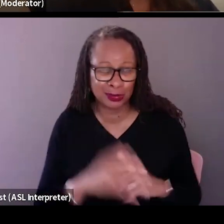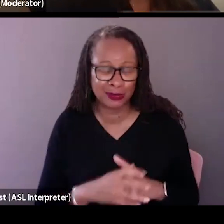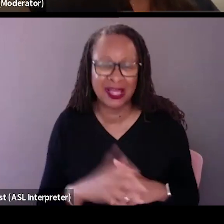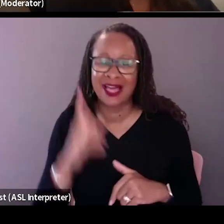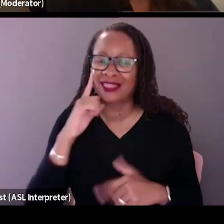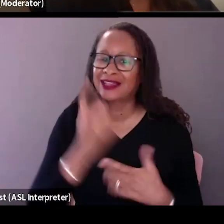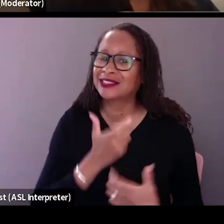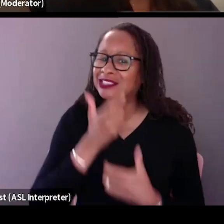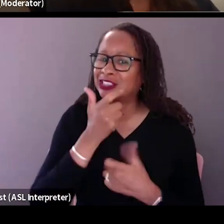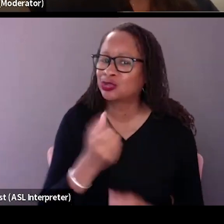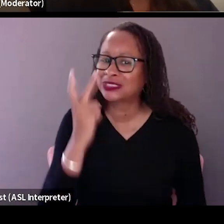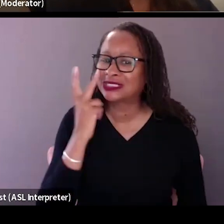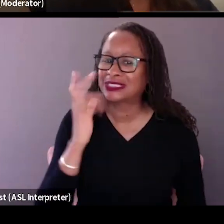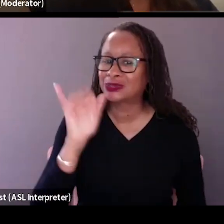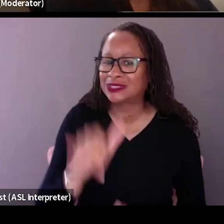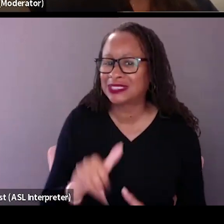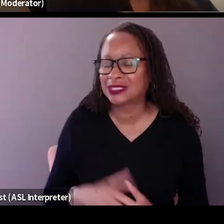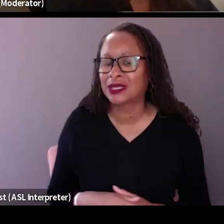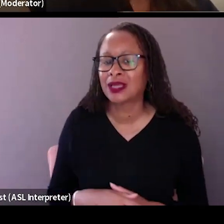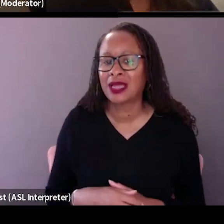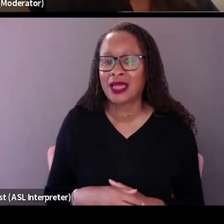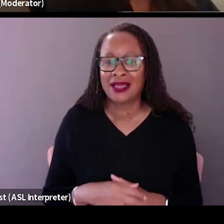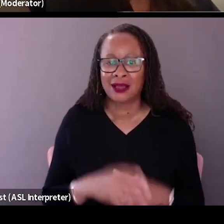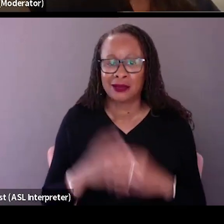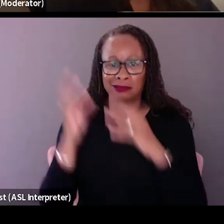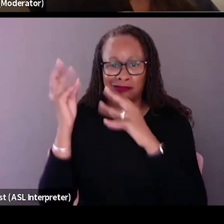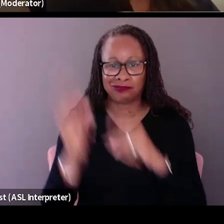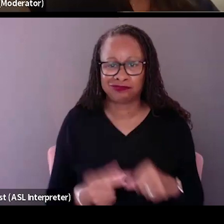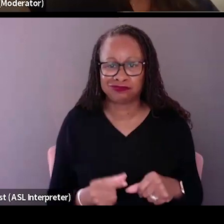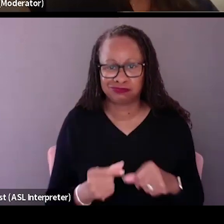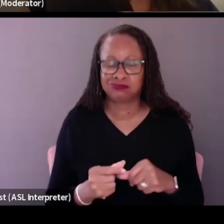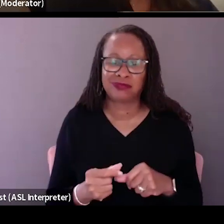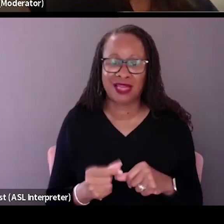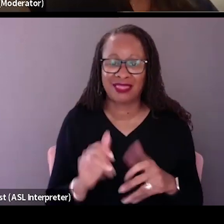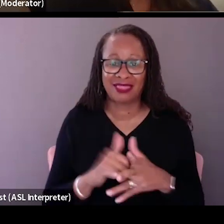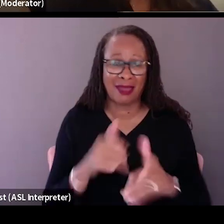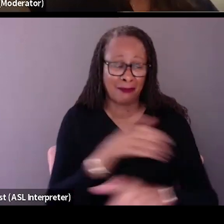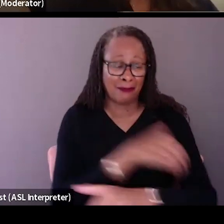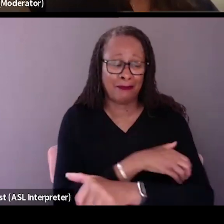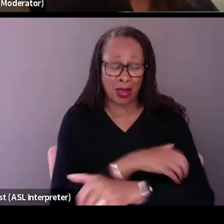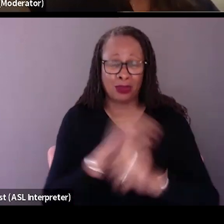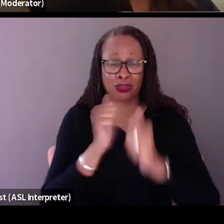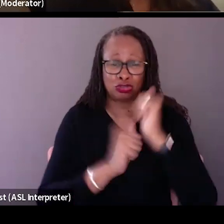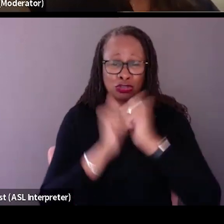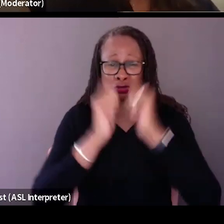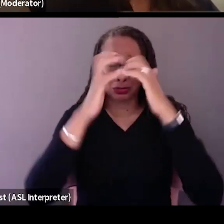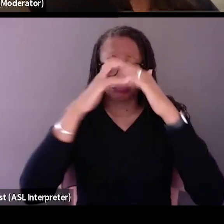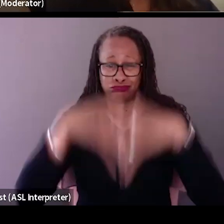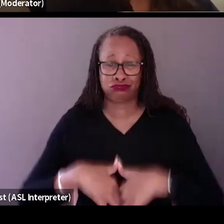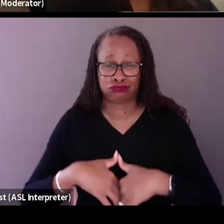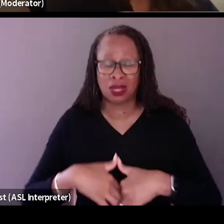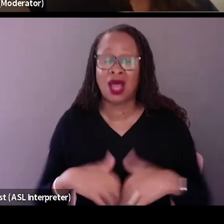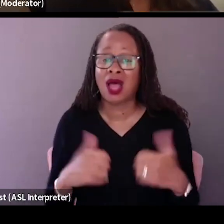that devolve, that power structure devolve. A lot of our work has been on the other side